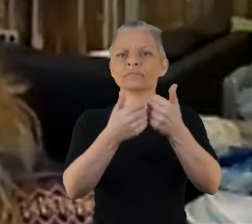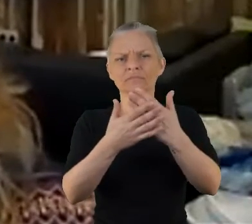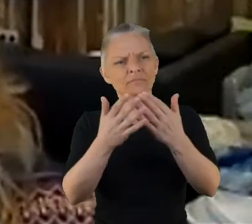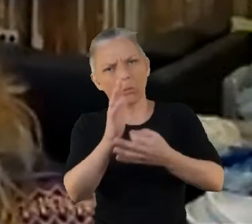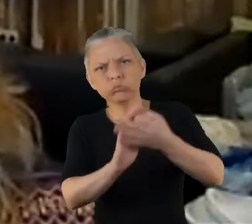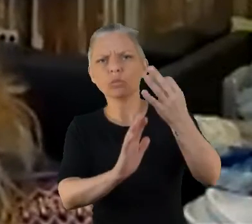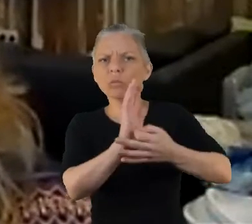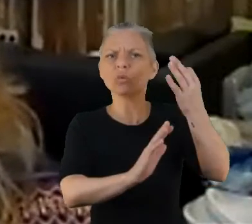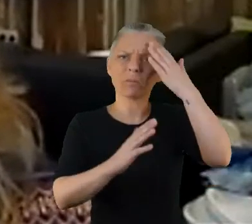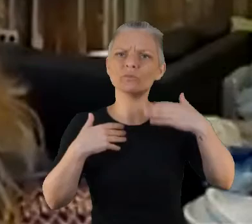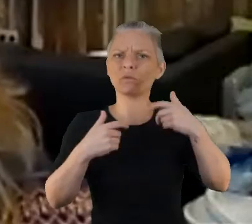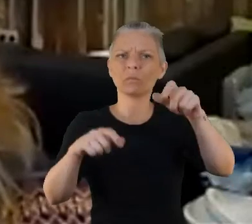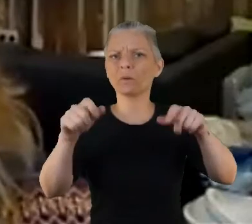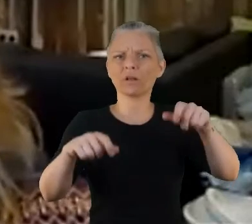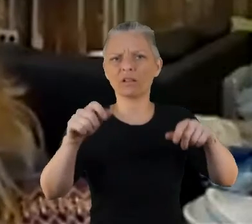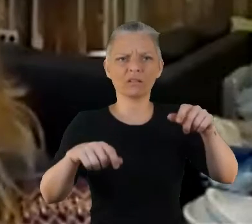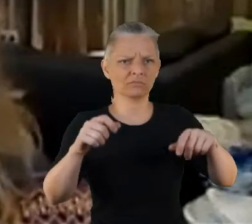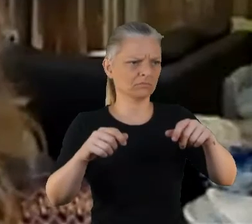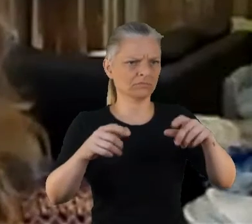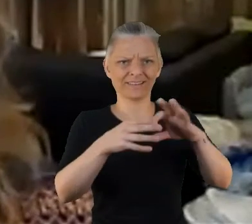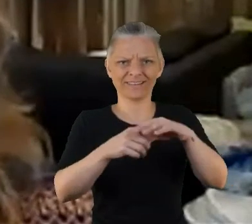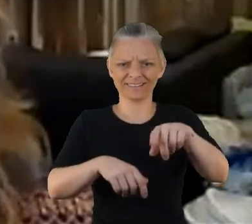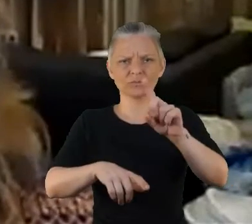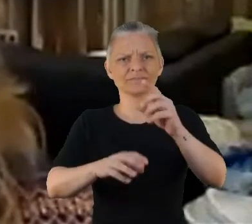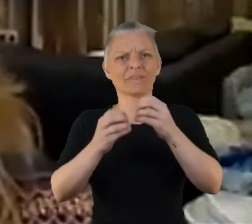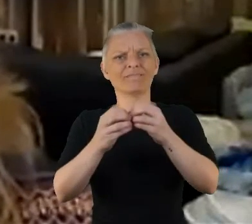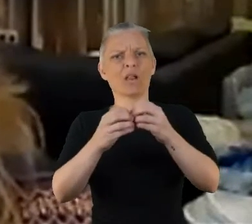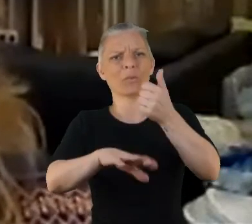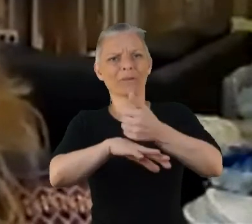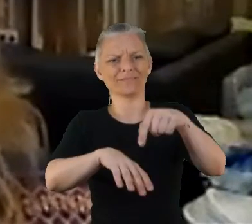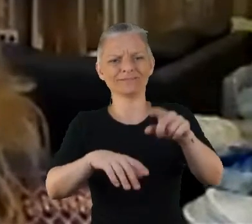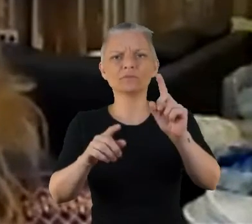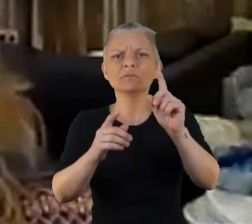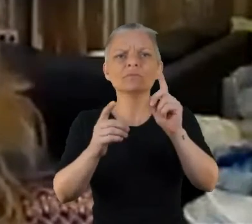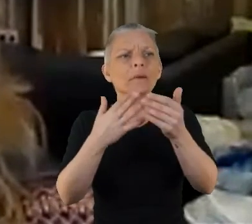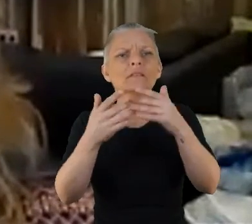mental health of people if it’s done to a values base, no matter the topic. So it might be that